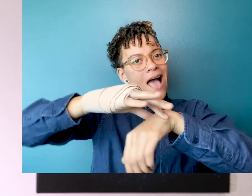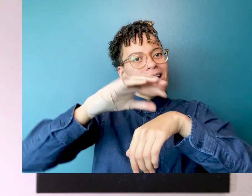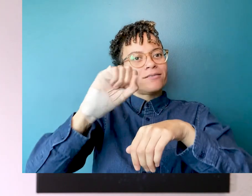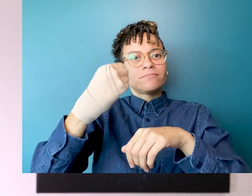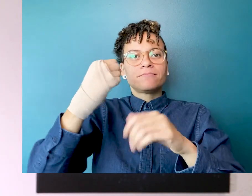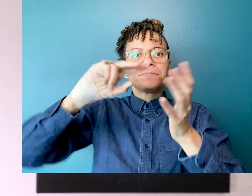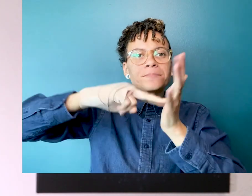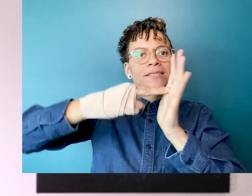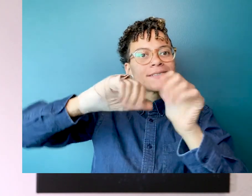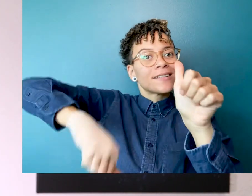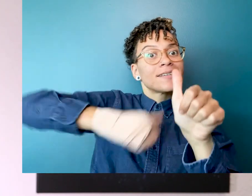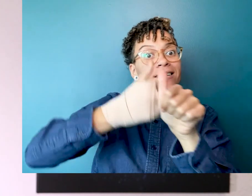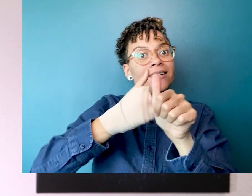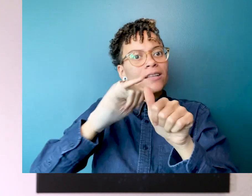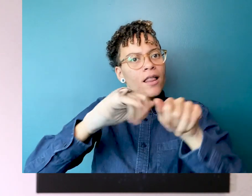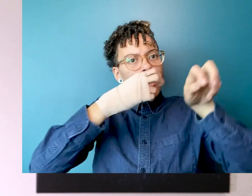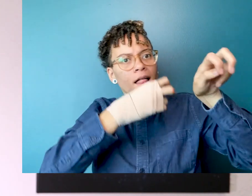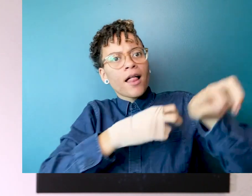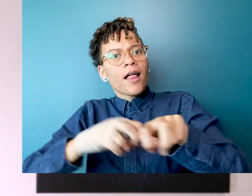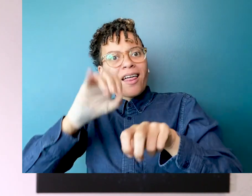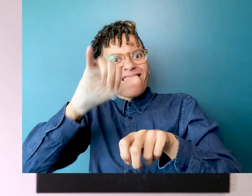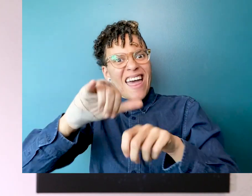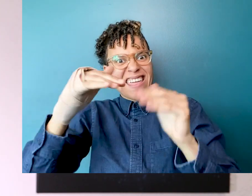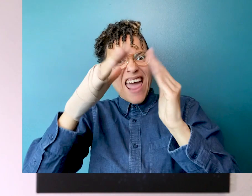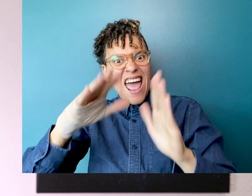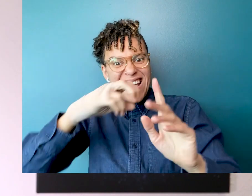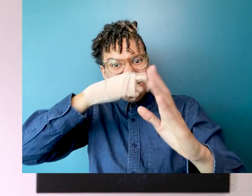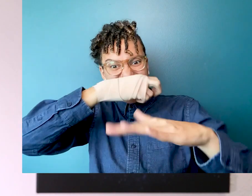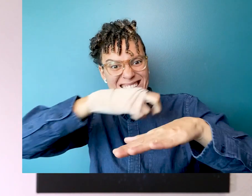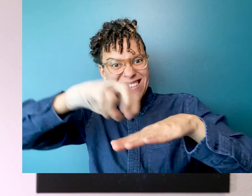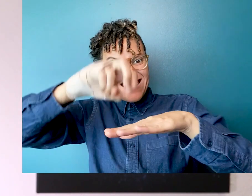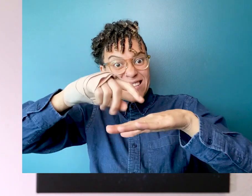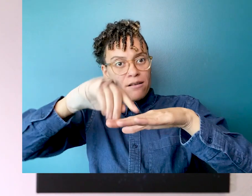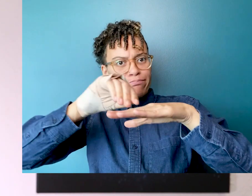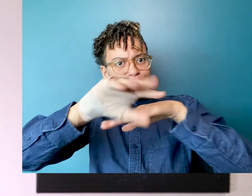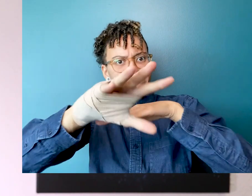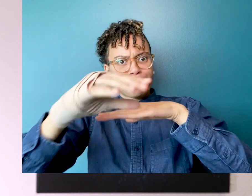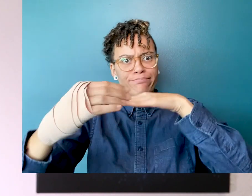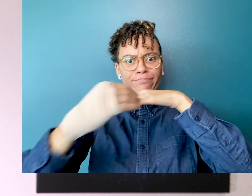Venus ingresses, or Jupiter ingresses, or Mars ingresses, or what-have-you.